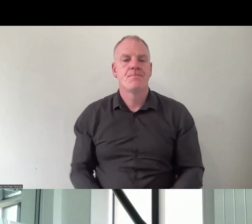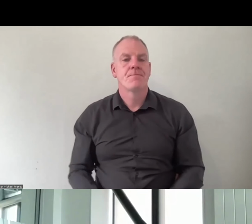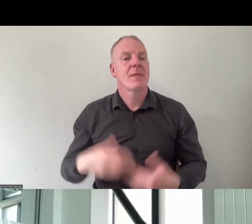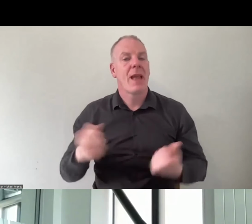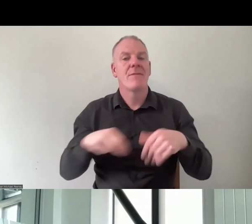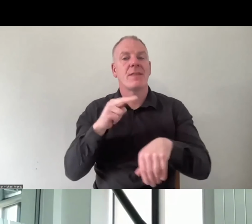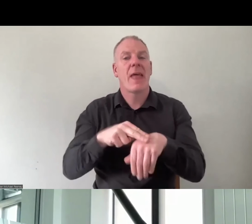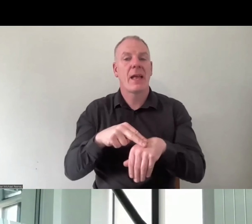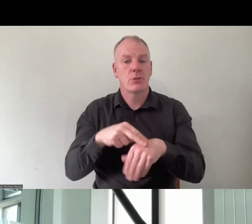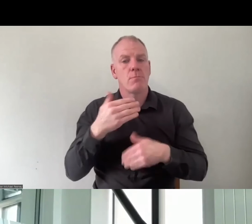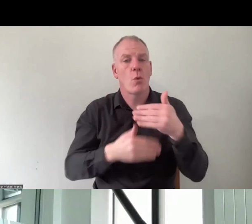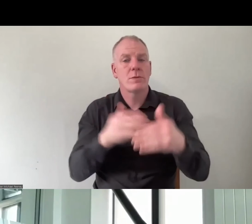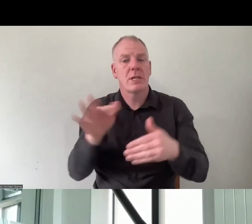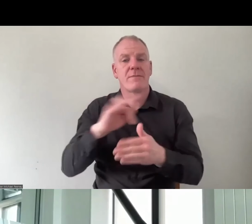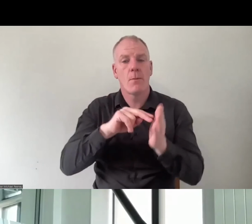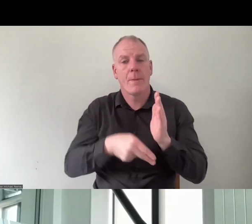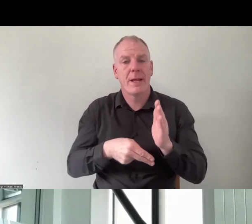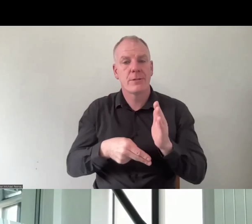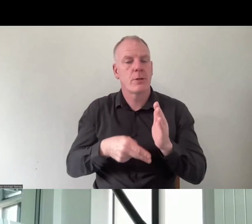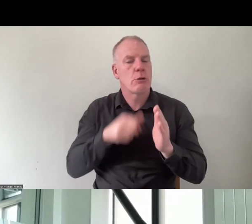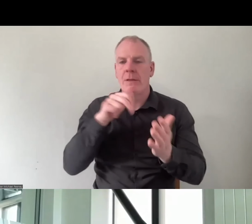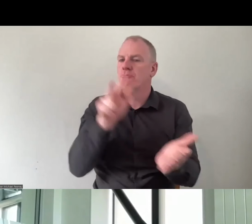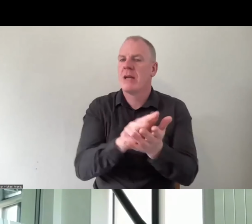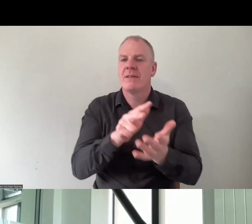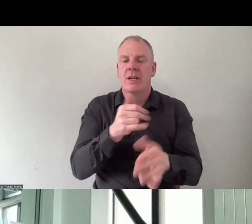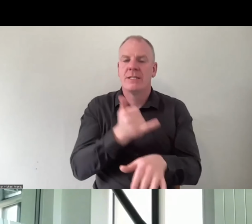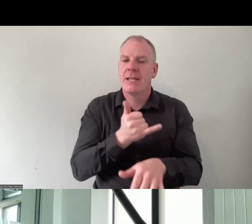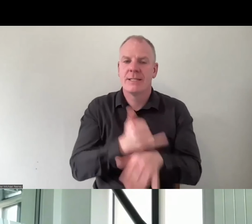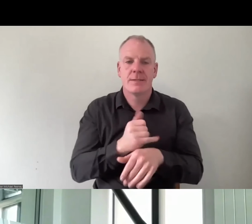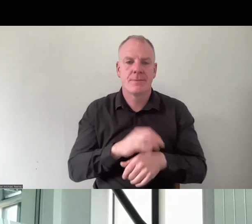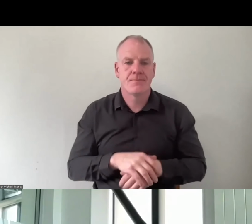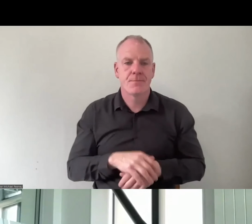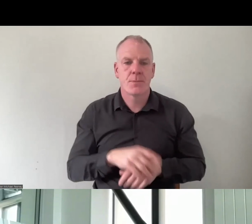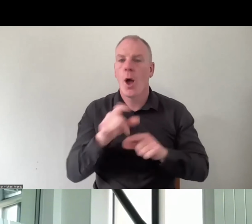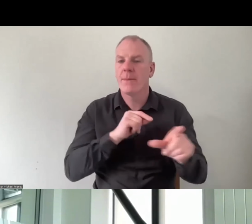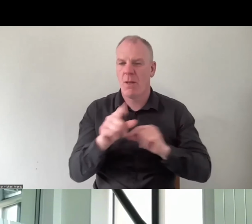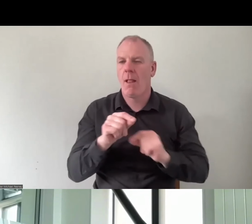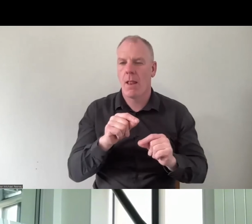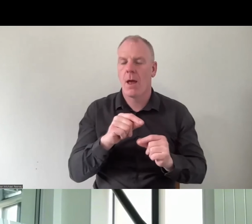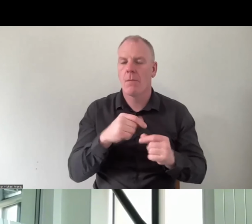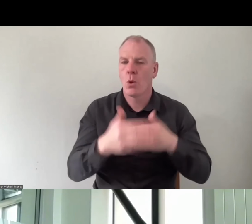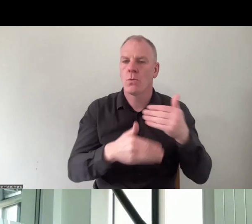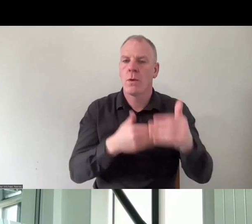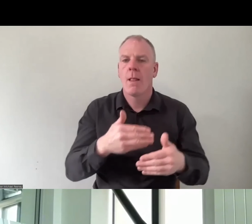which has yet to be ratified by Ireland. It provides a mechanism for a person with disabilities